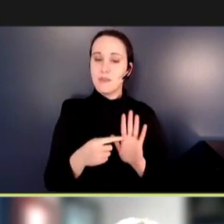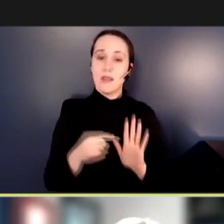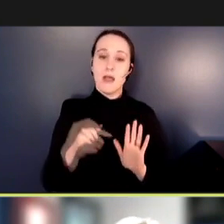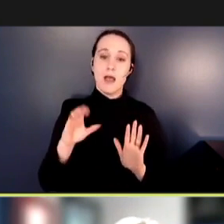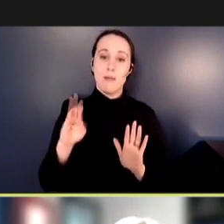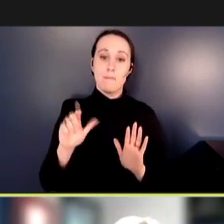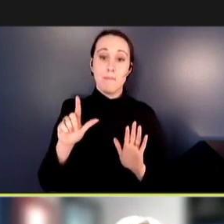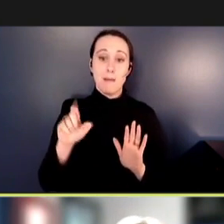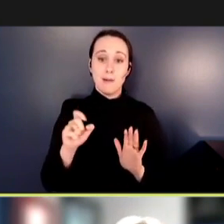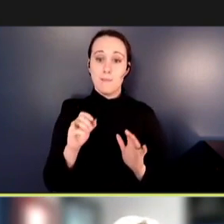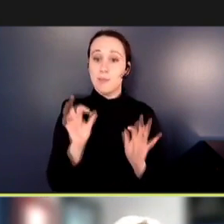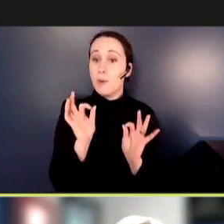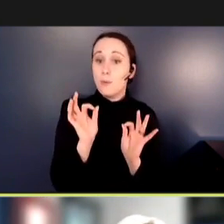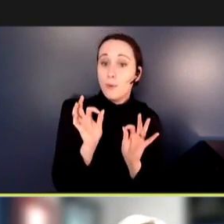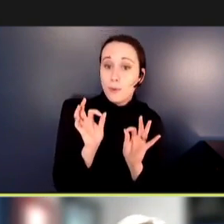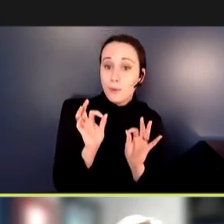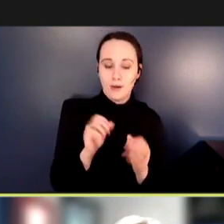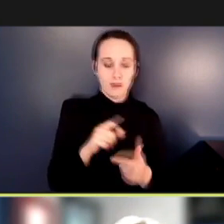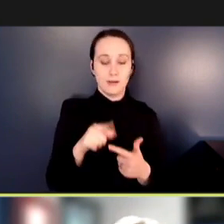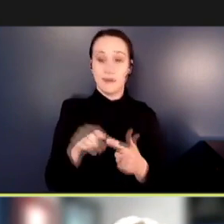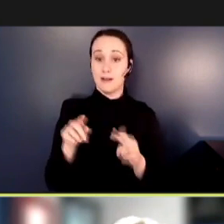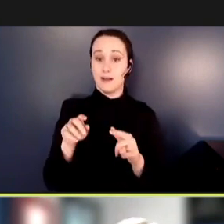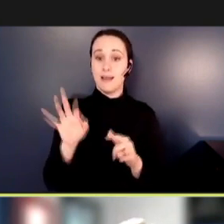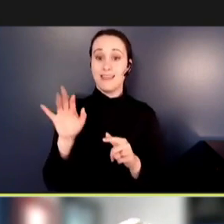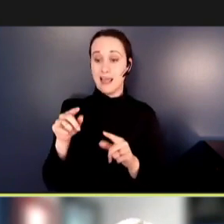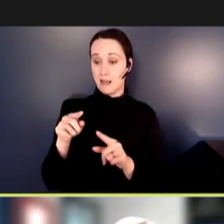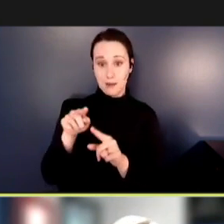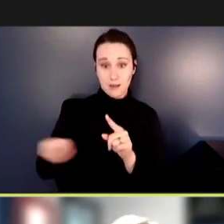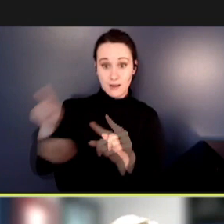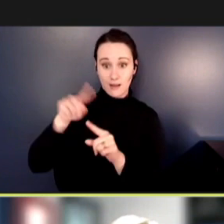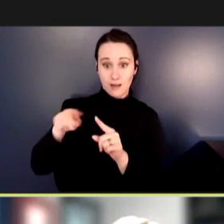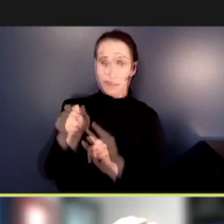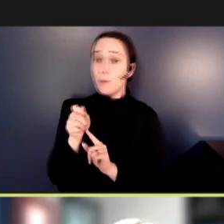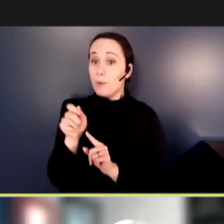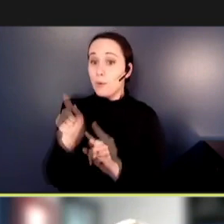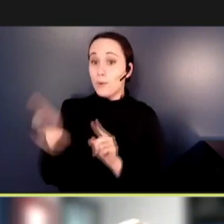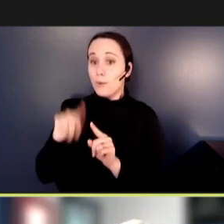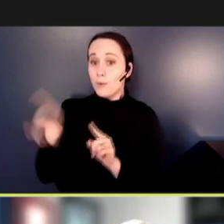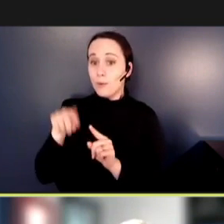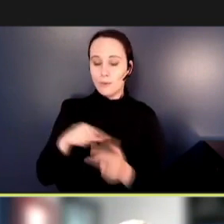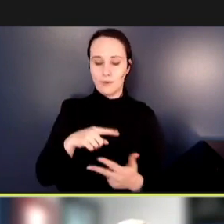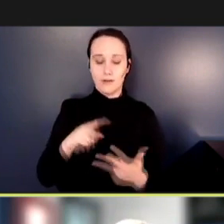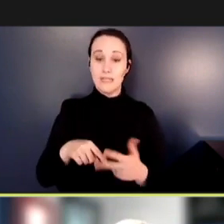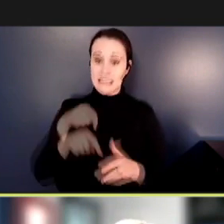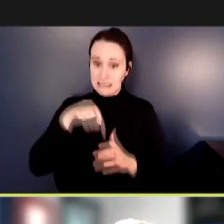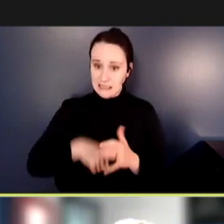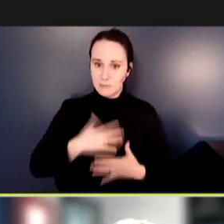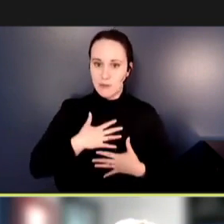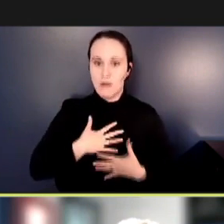using the pinwheels where you just blow on them. deep breathing exercises, and one of my favorites